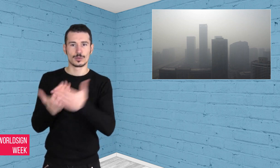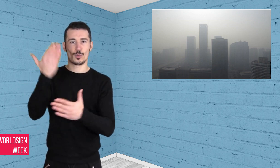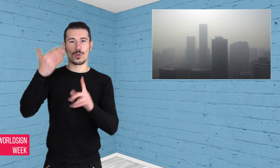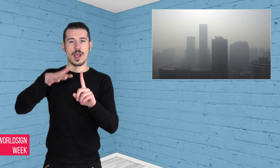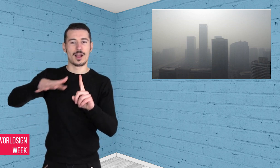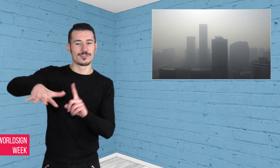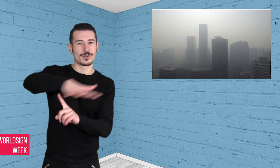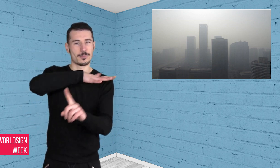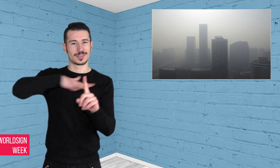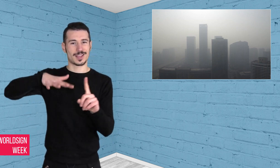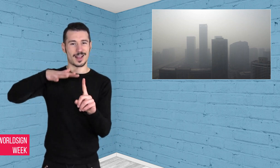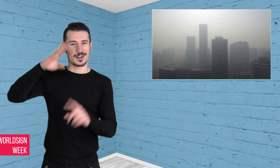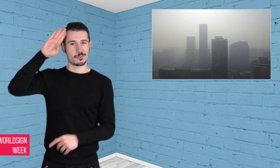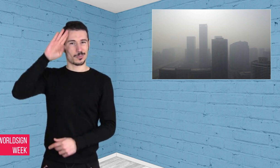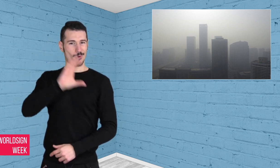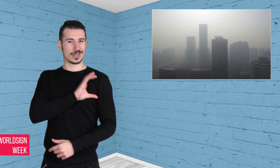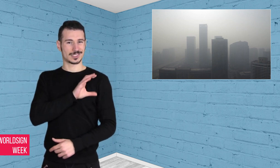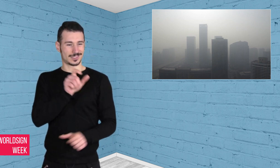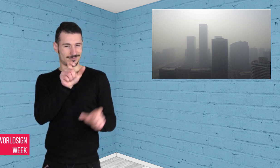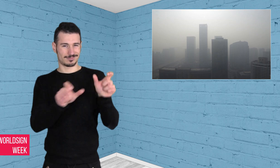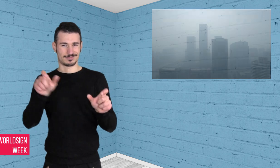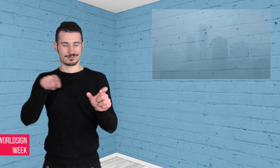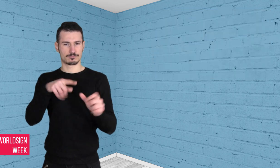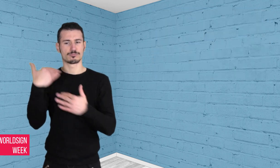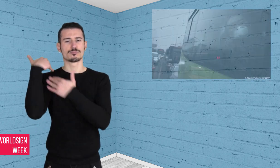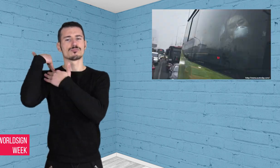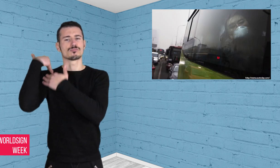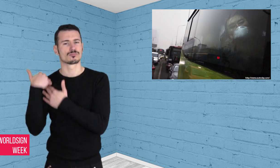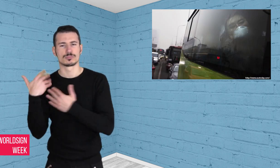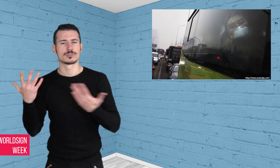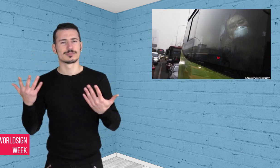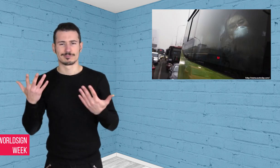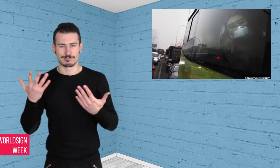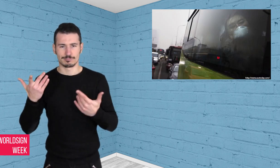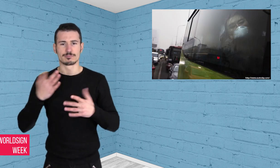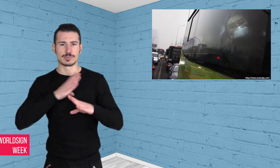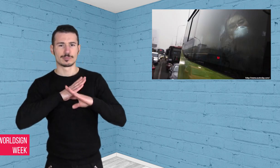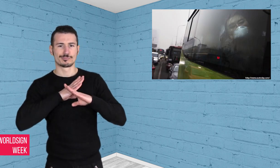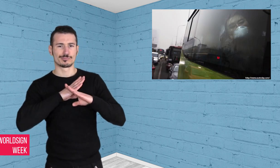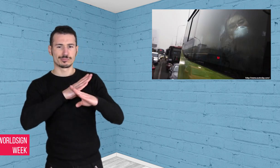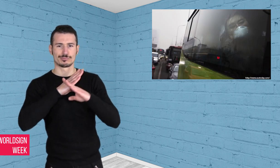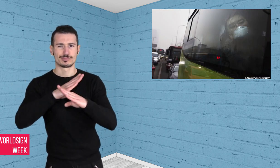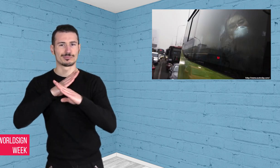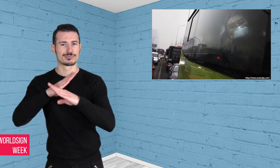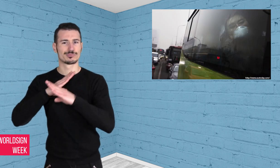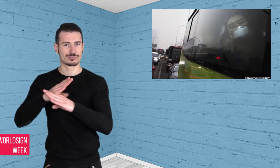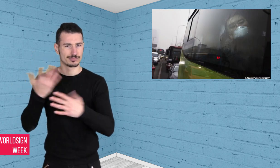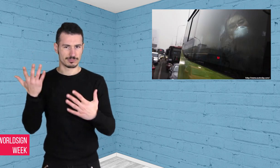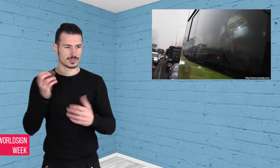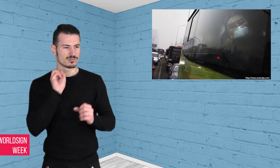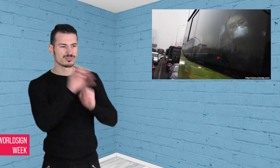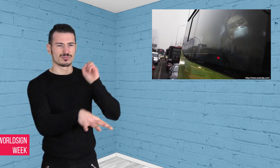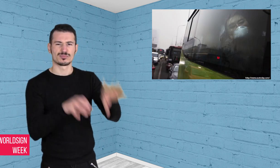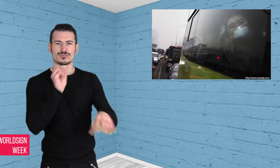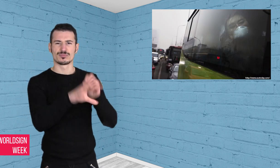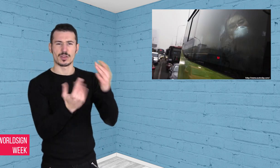a new “environmental police squad” to root out illegal burnings in the city